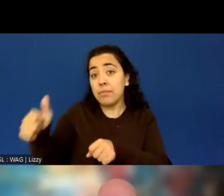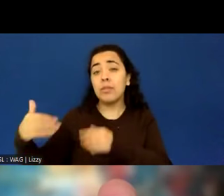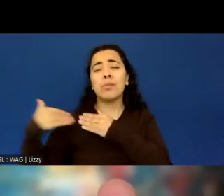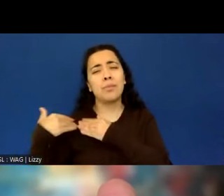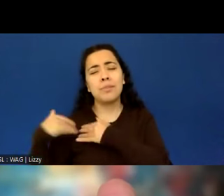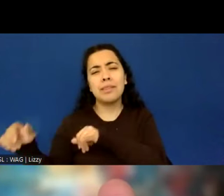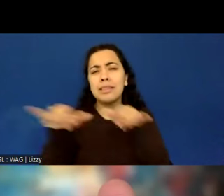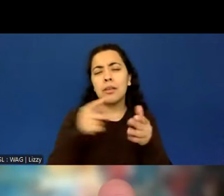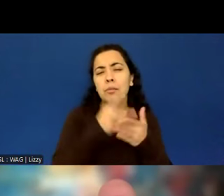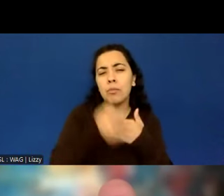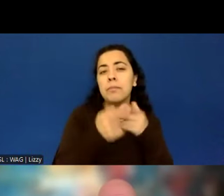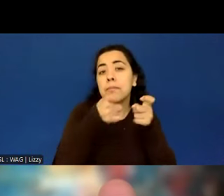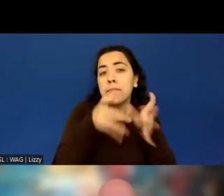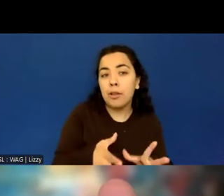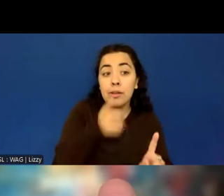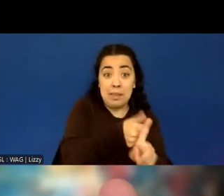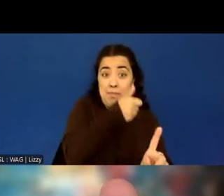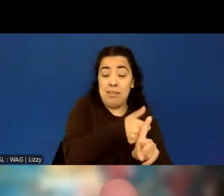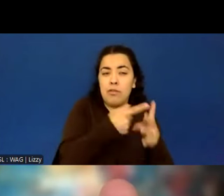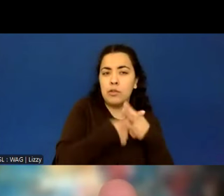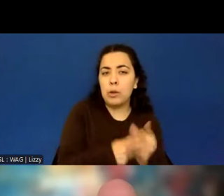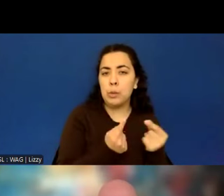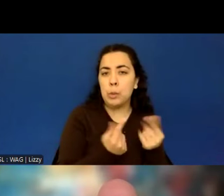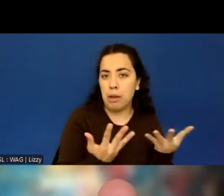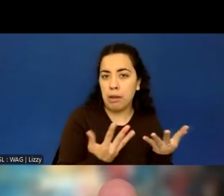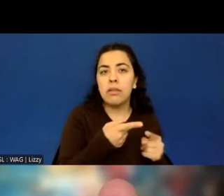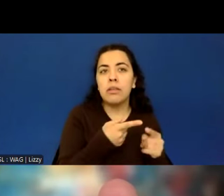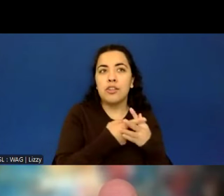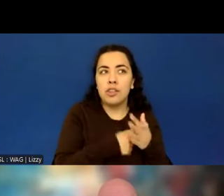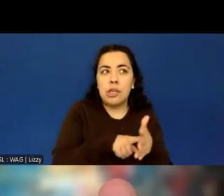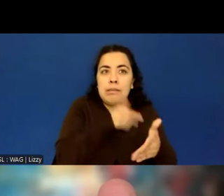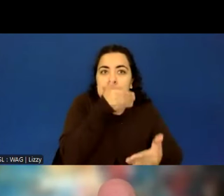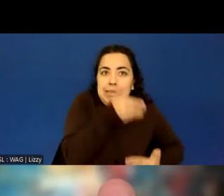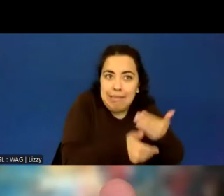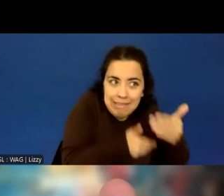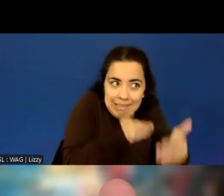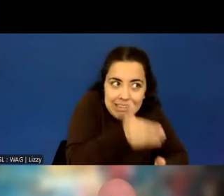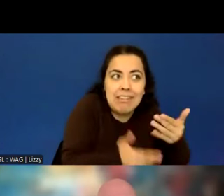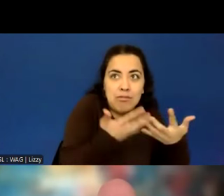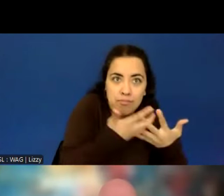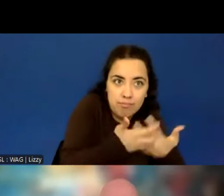where they are actually starting to, you know, get into the mix of the process and, you know,